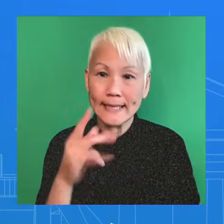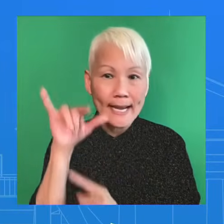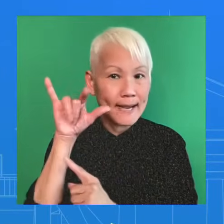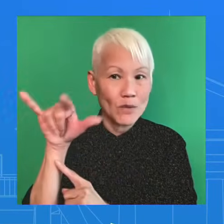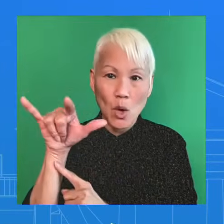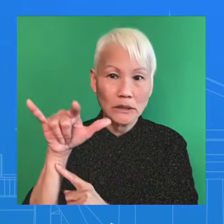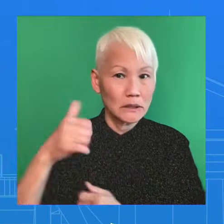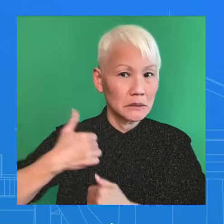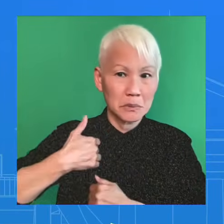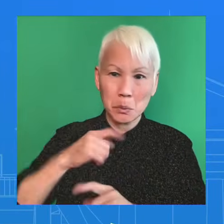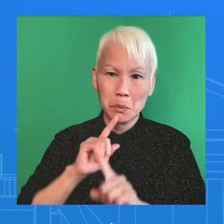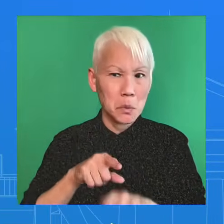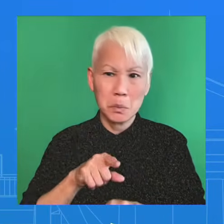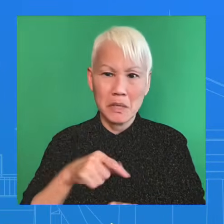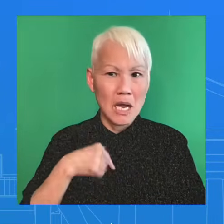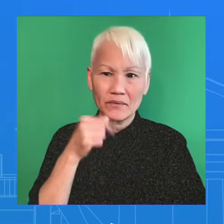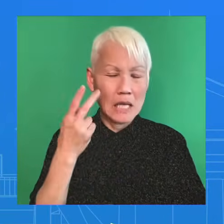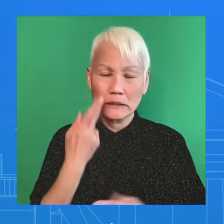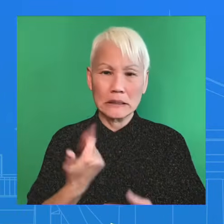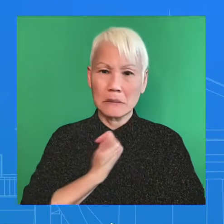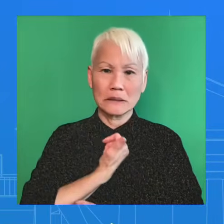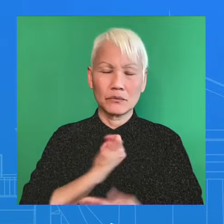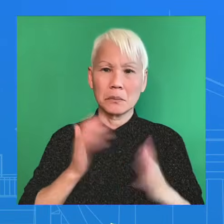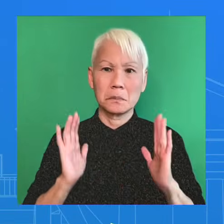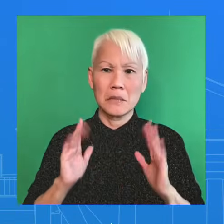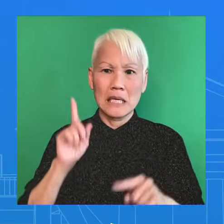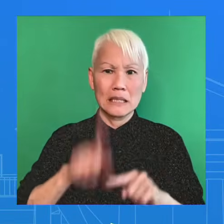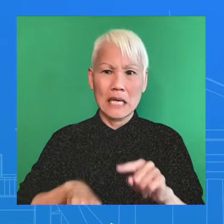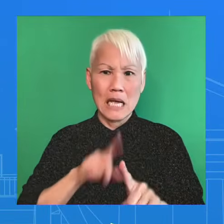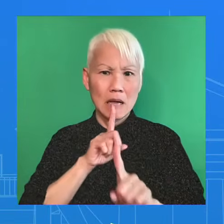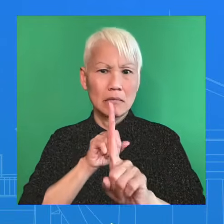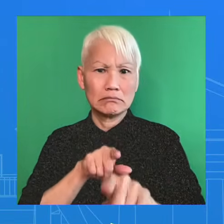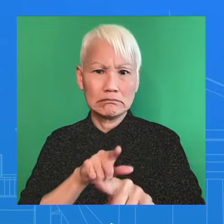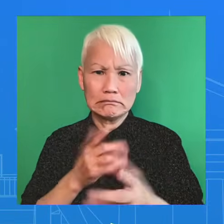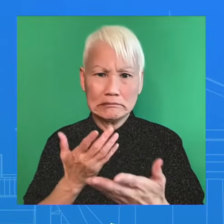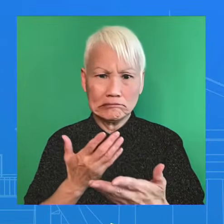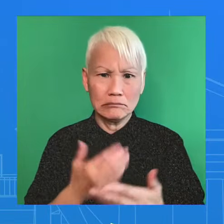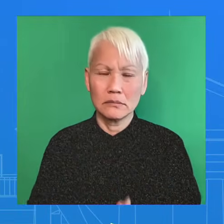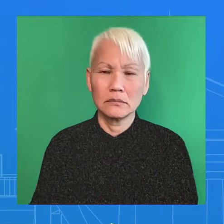And without seeing it, I won't speak to it. But the short answer to your question is no, there's no policy.